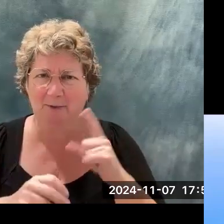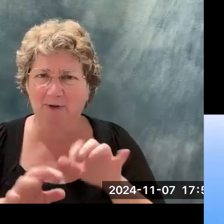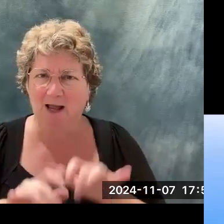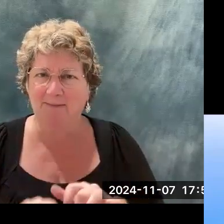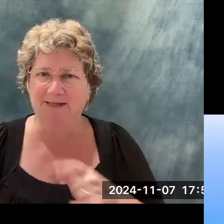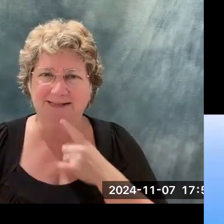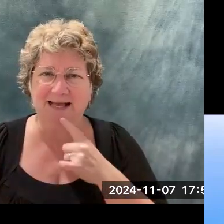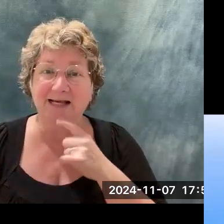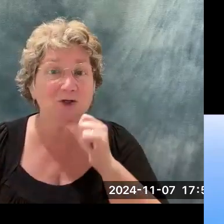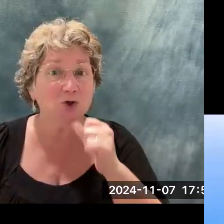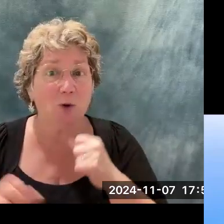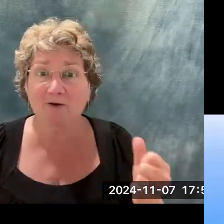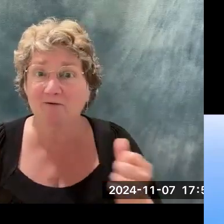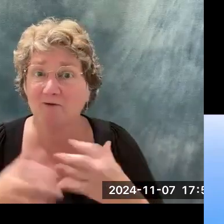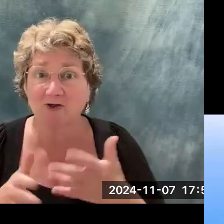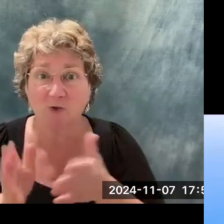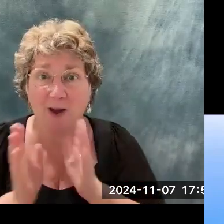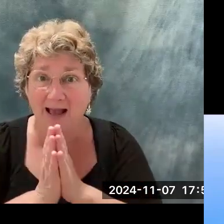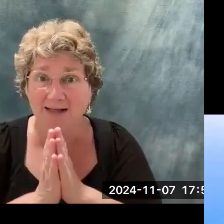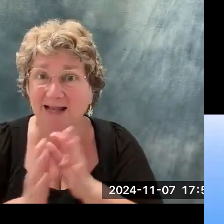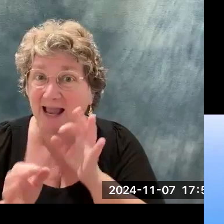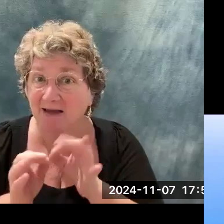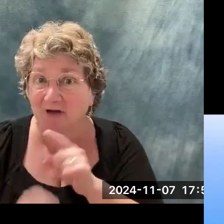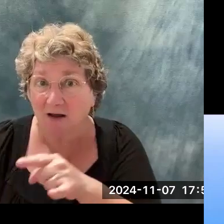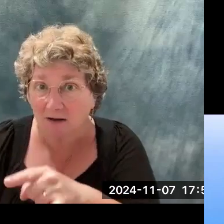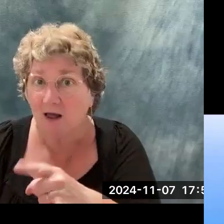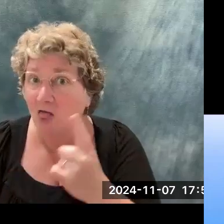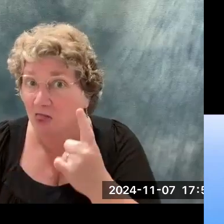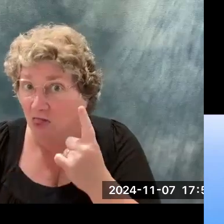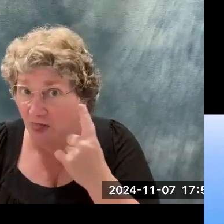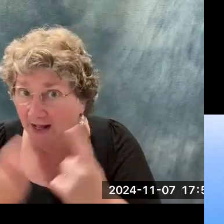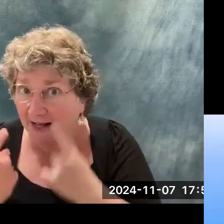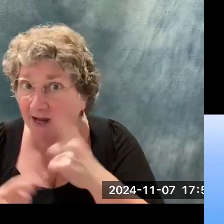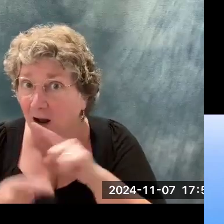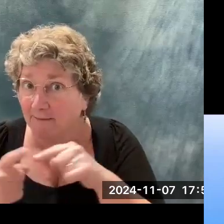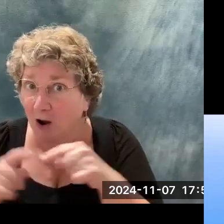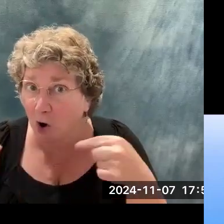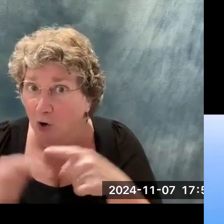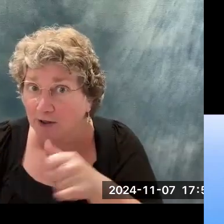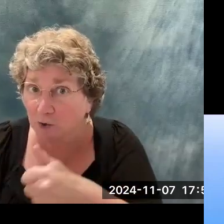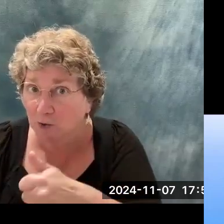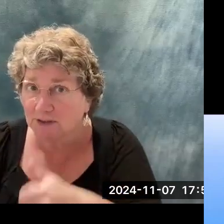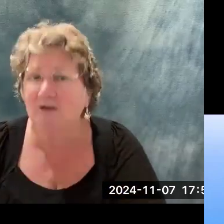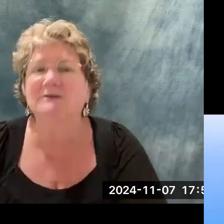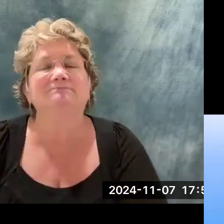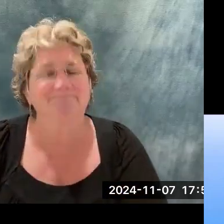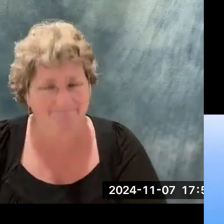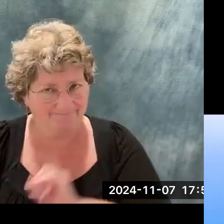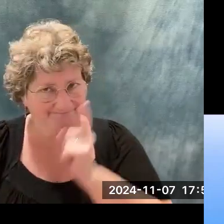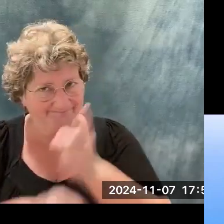to ask if they're thinking of harming themselves. And I do want to address that really quickly because I think there's a common myth that if